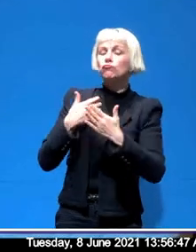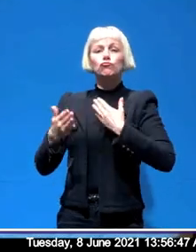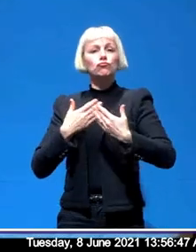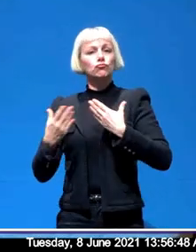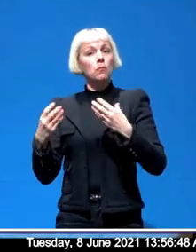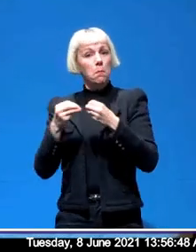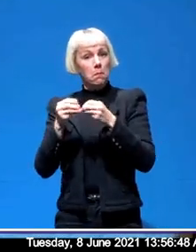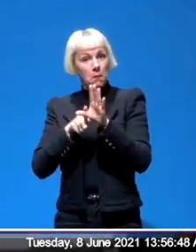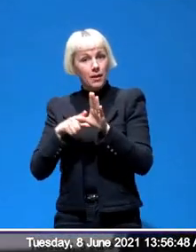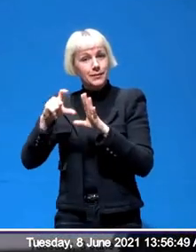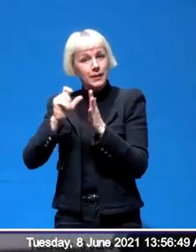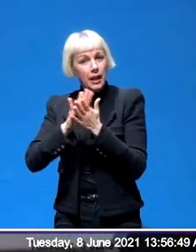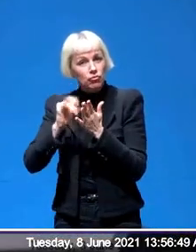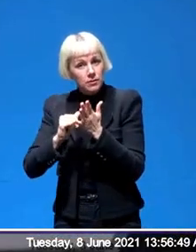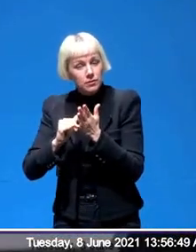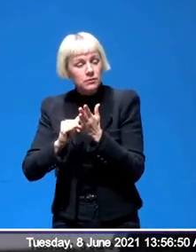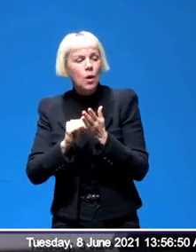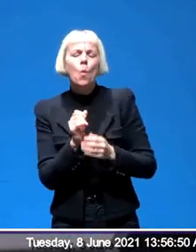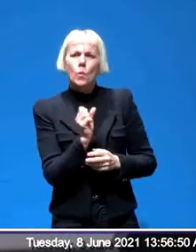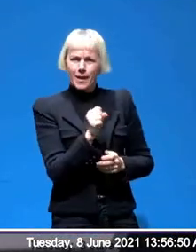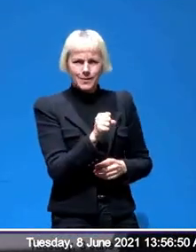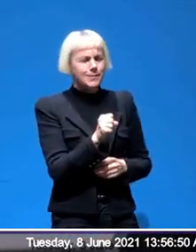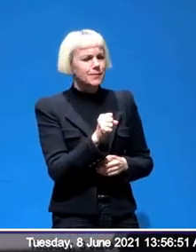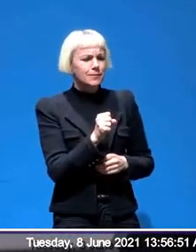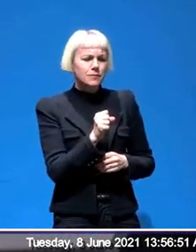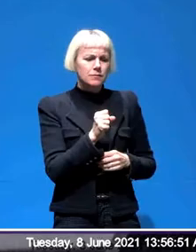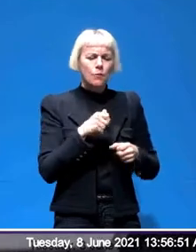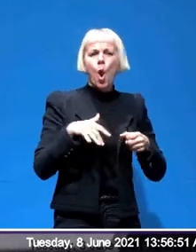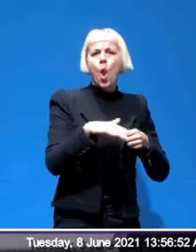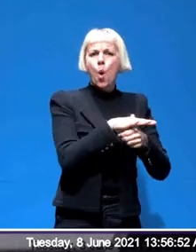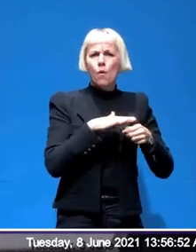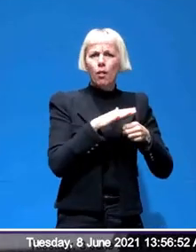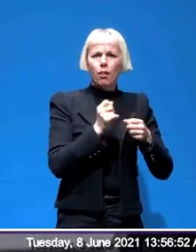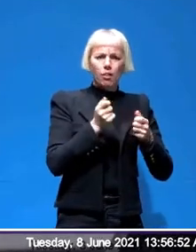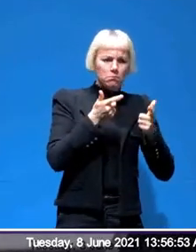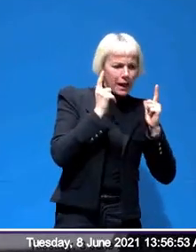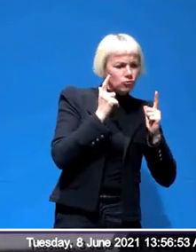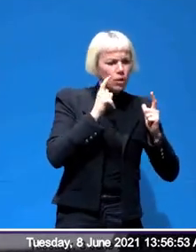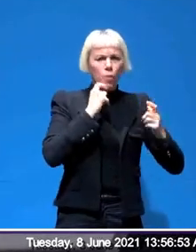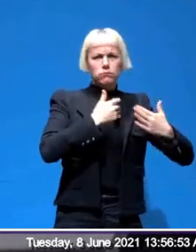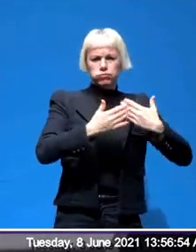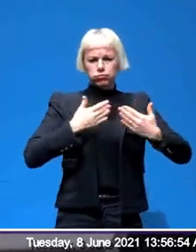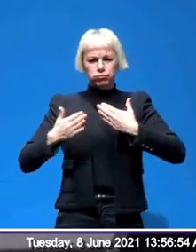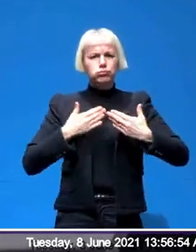Yes, they would be managed at a local level and there would be oversight by the audit team.